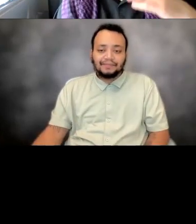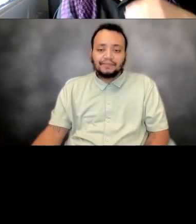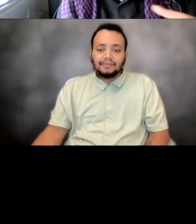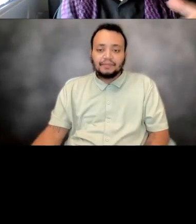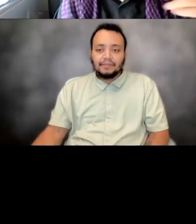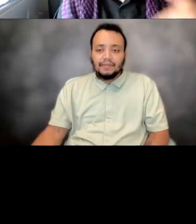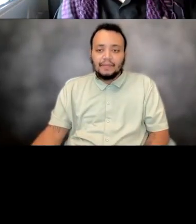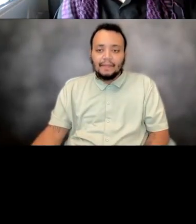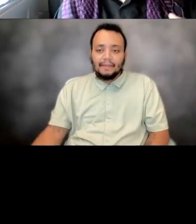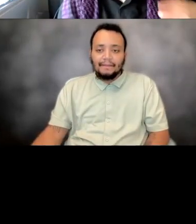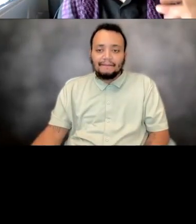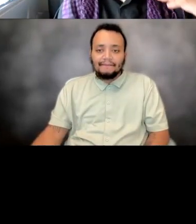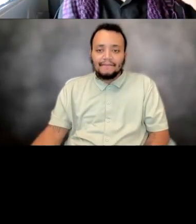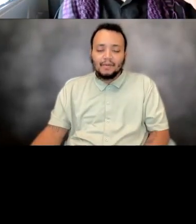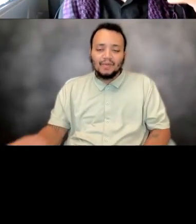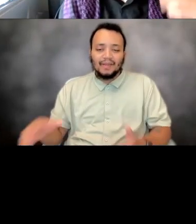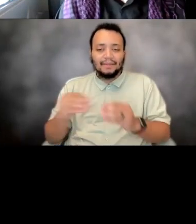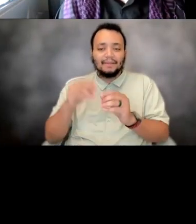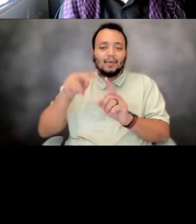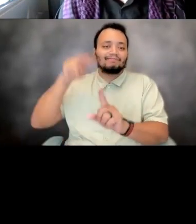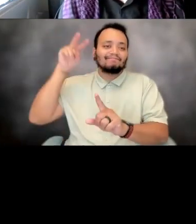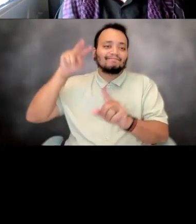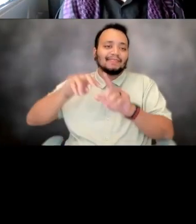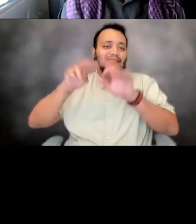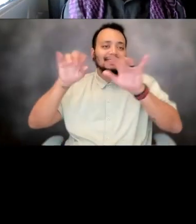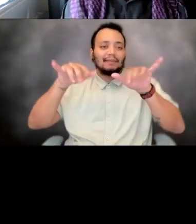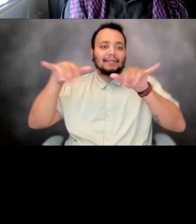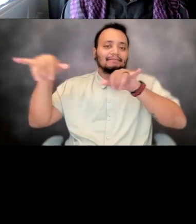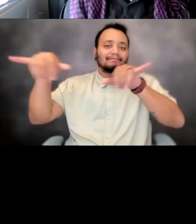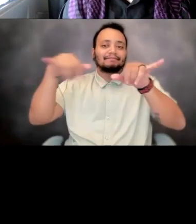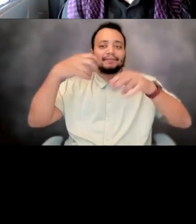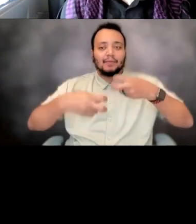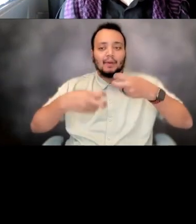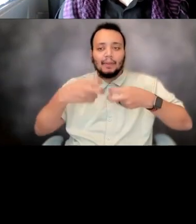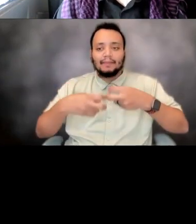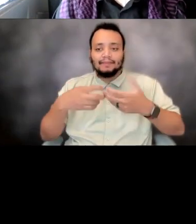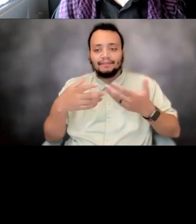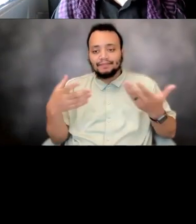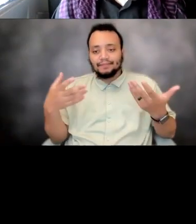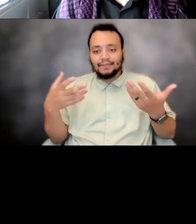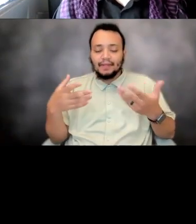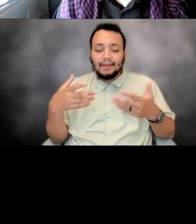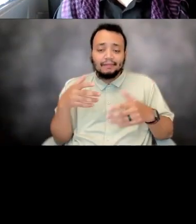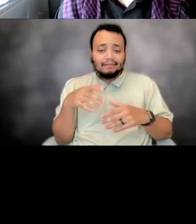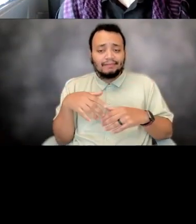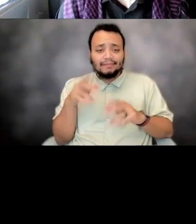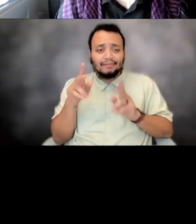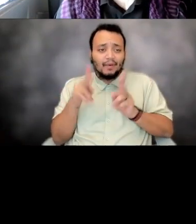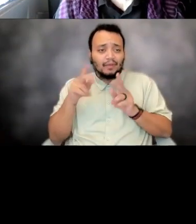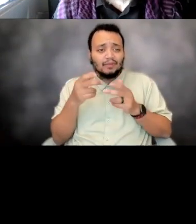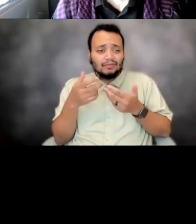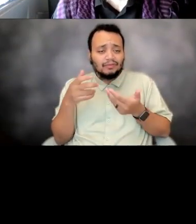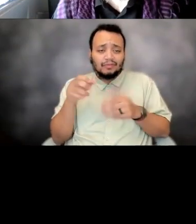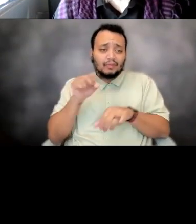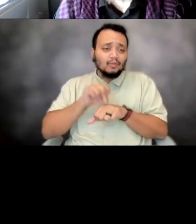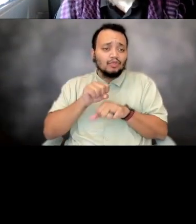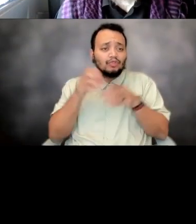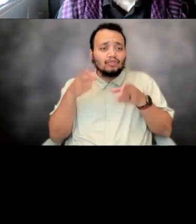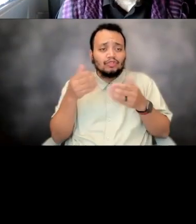So again, systemic problem, but you know people are stretched thin, people are doing the best that they can, but there's just not the capacity.